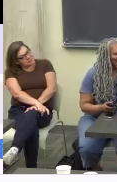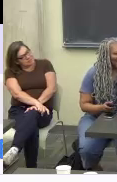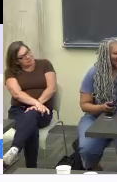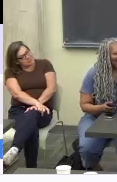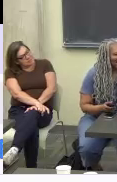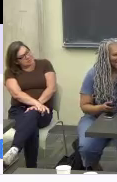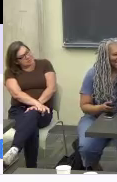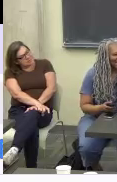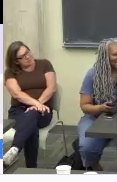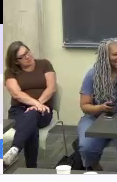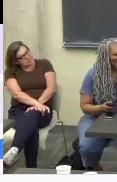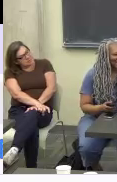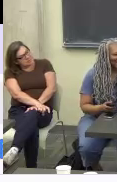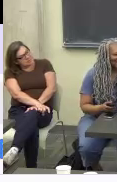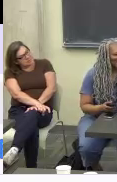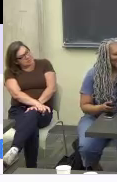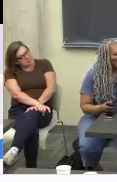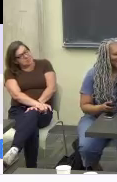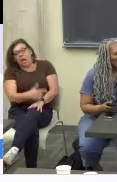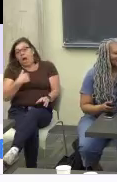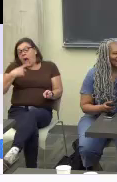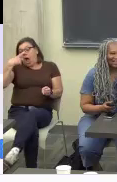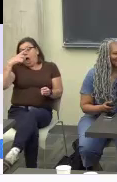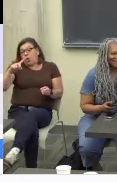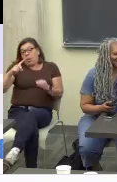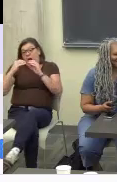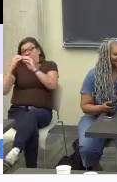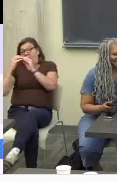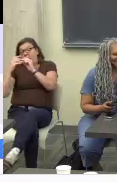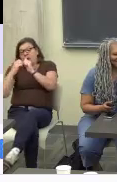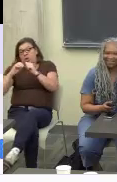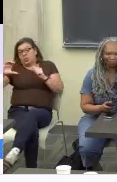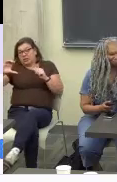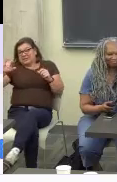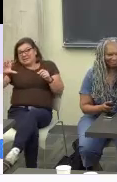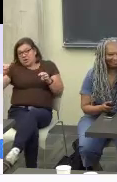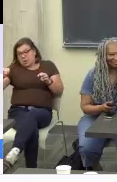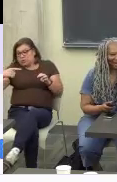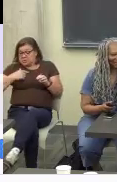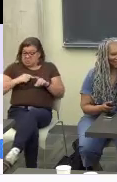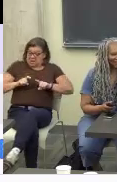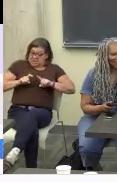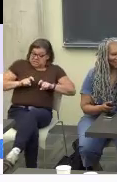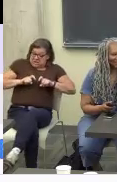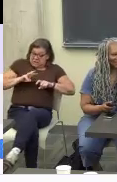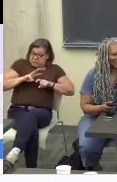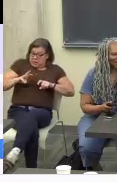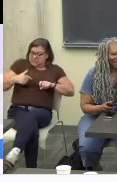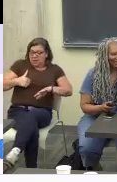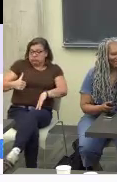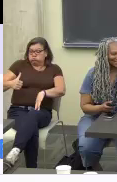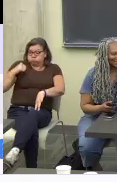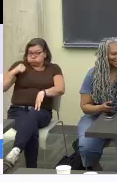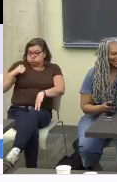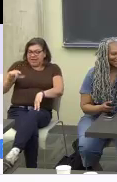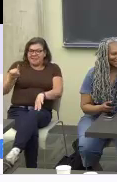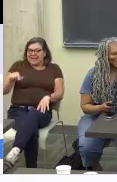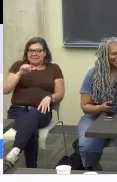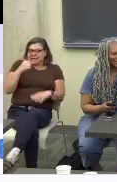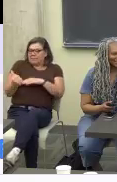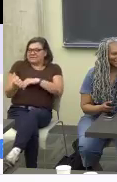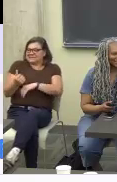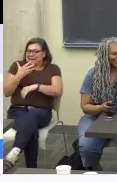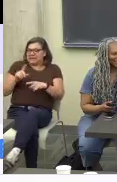you know, the CEOs. We enjoyed that one. Test another website.